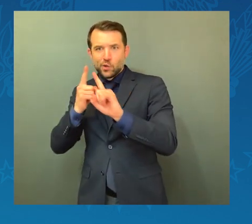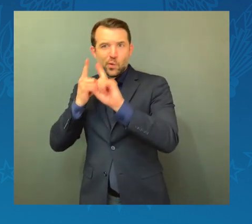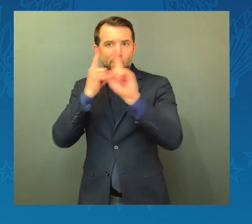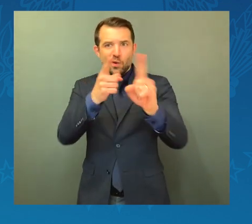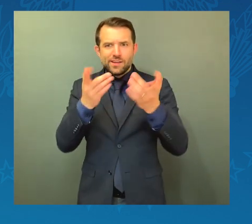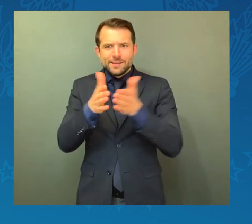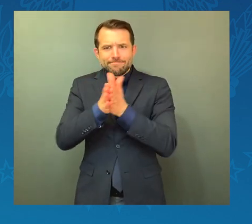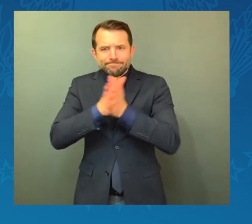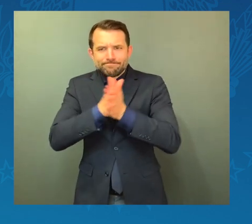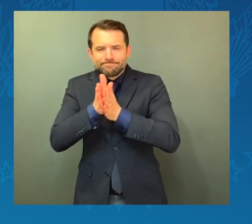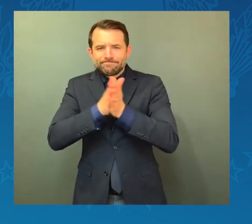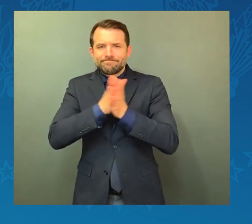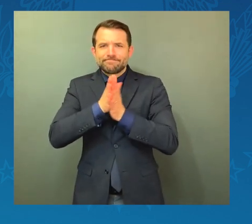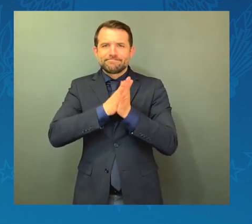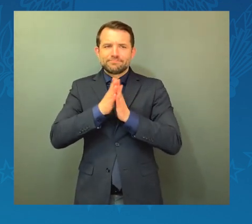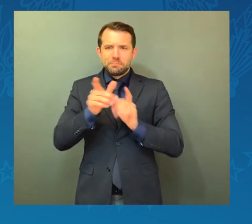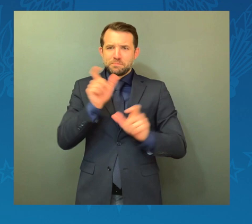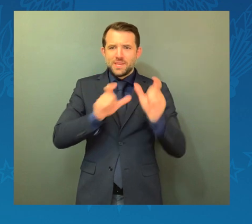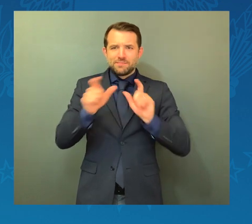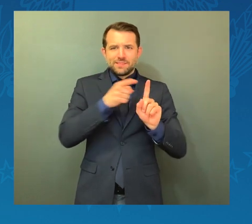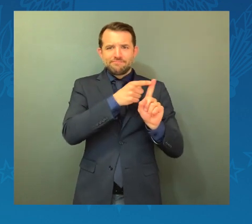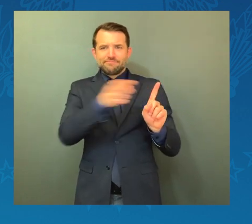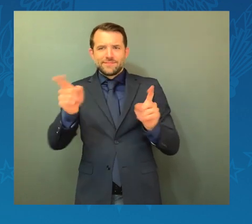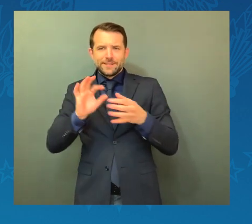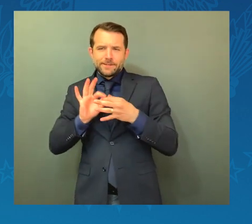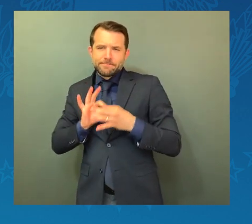America is a nation built by people